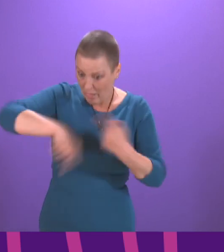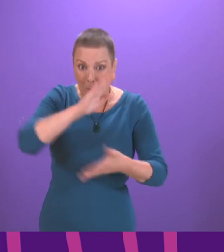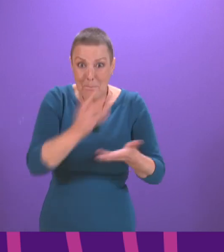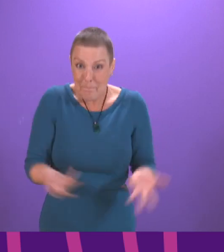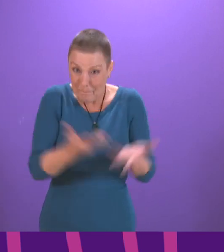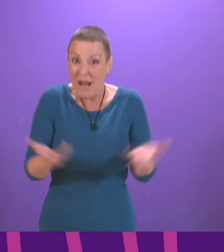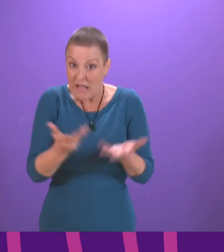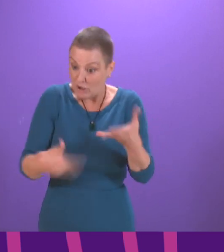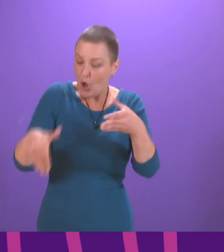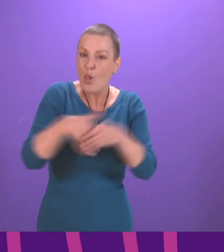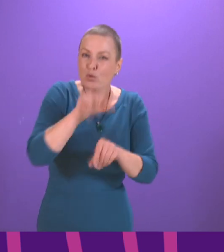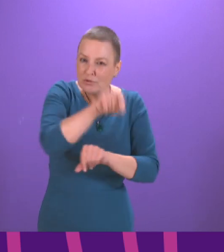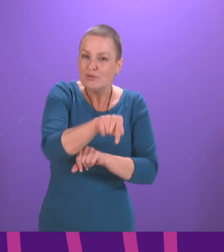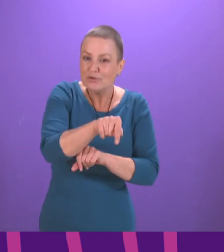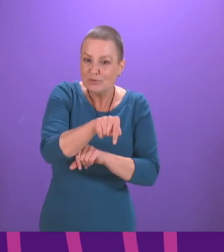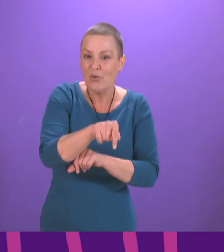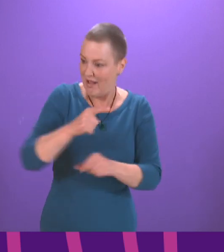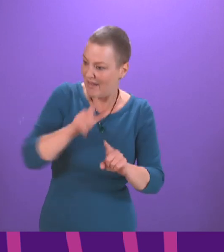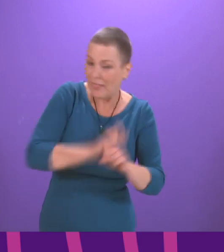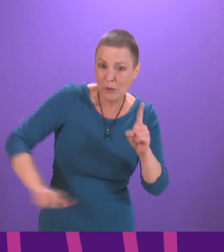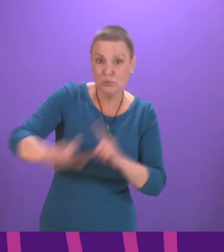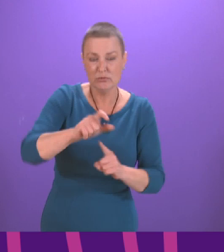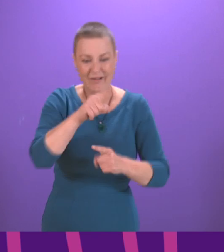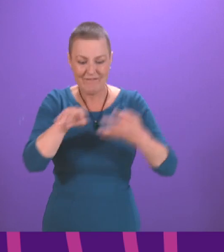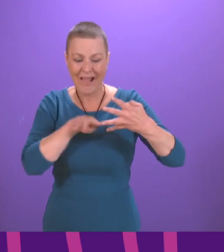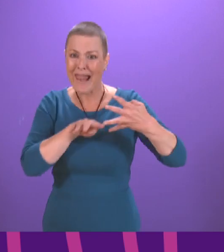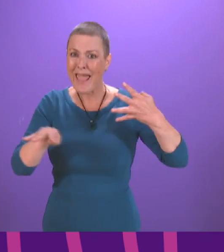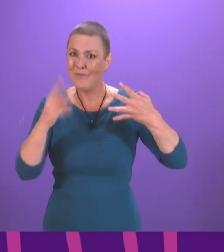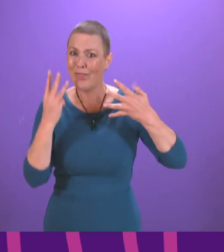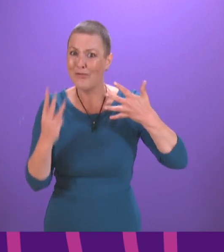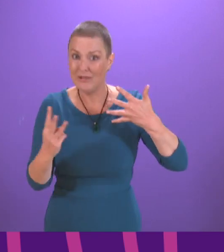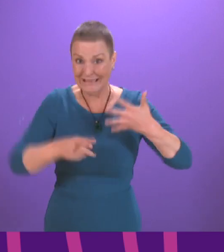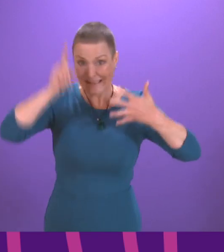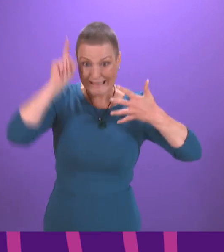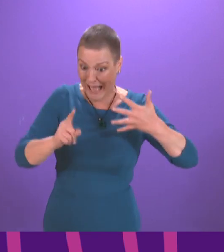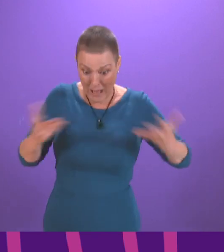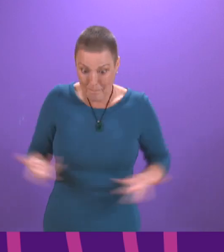community. Under level 3 restrictions, they cannot play the game that they love and I